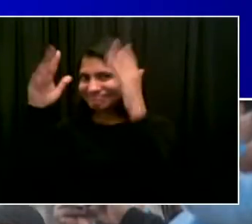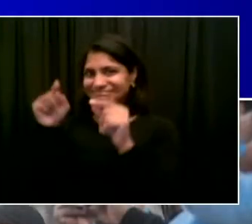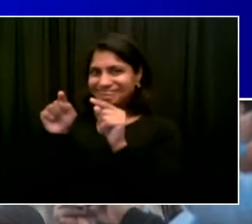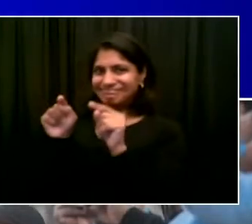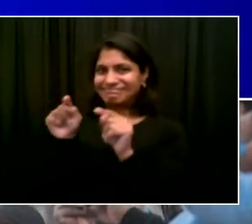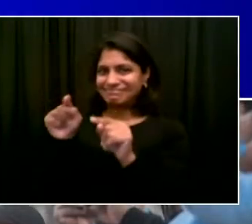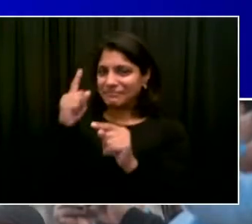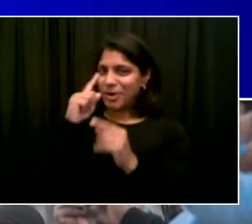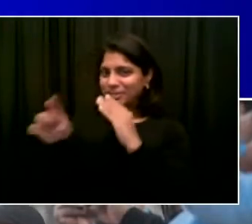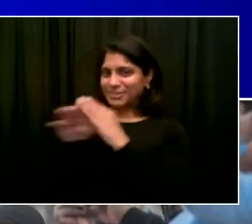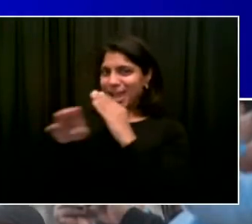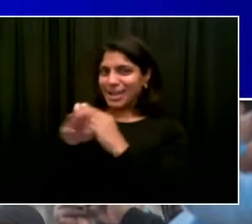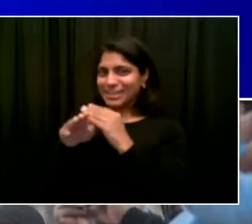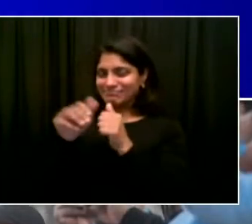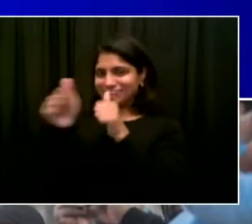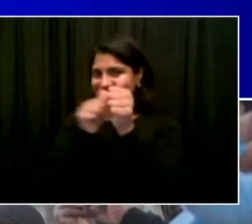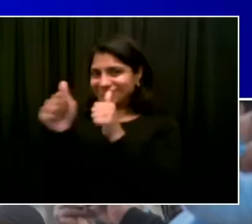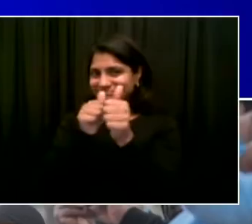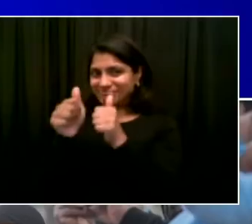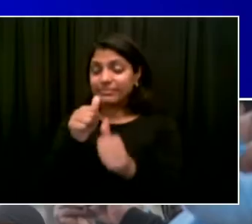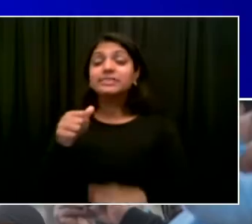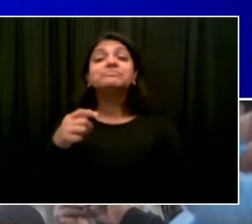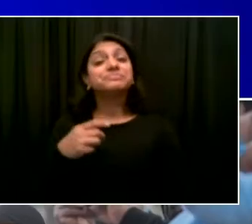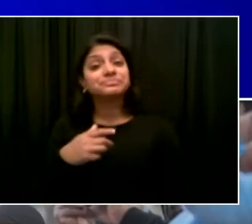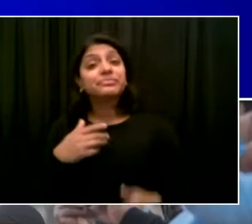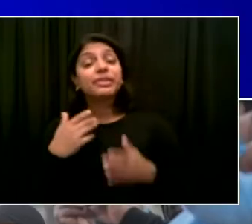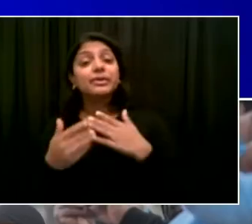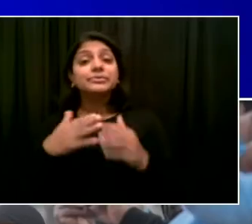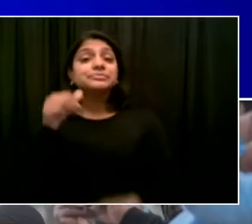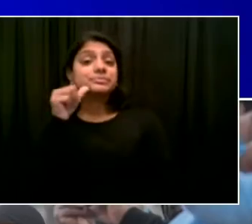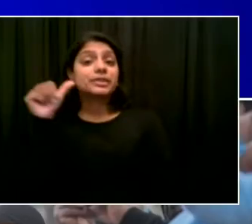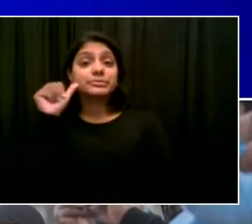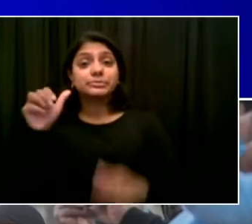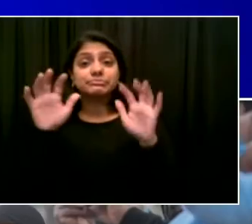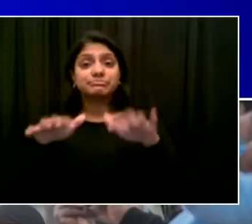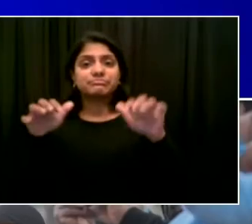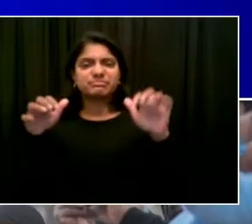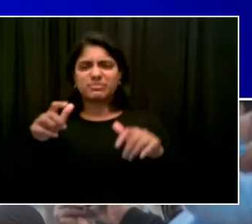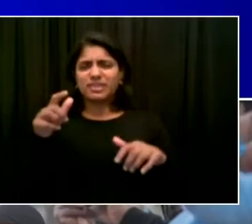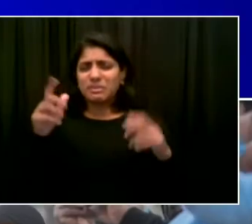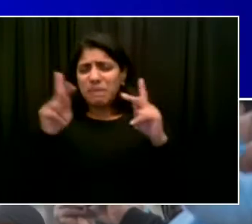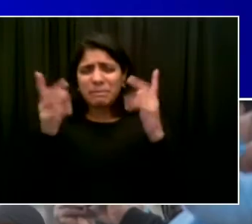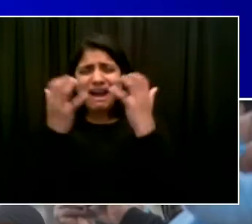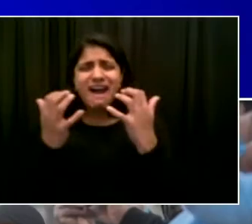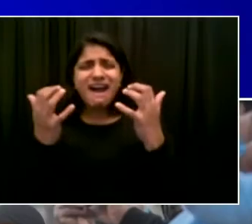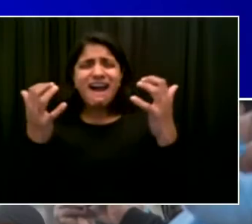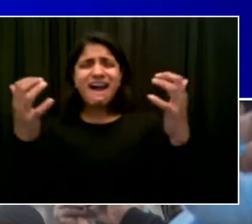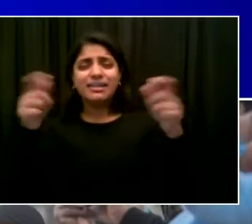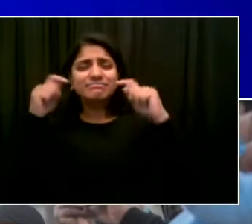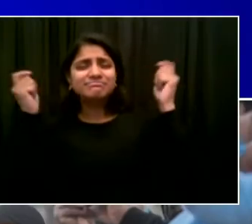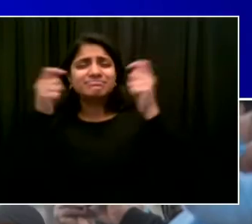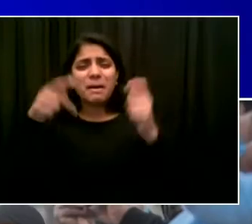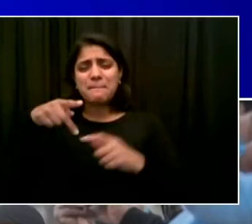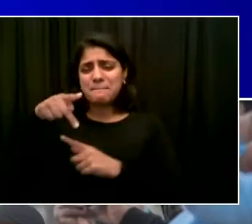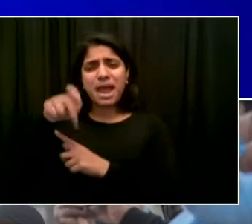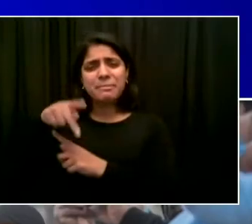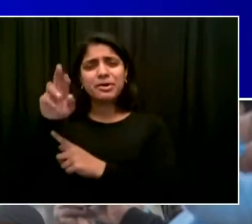GREAT CHAMPIONSHIP. CHAMPIONS OF MAJOR LEAGUE SOCCER WE HAD A BEAUTIFUL